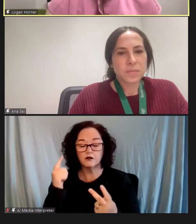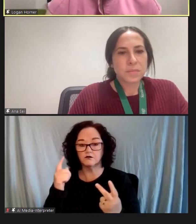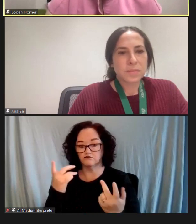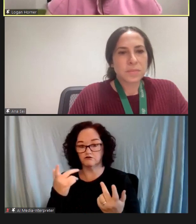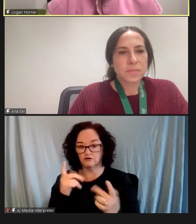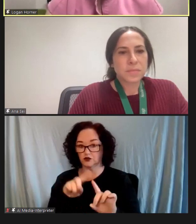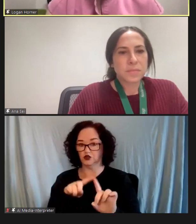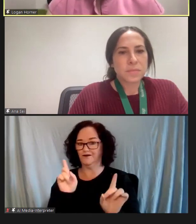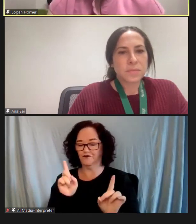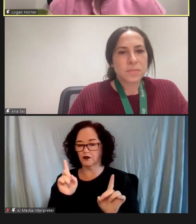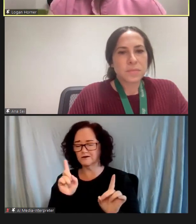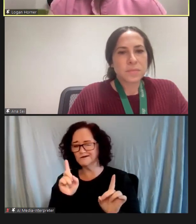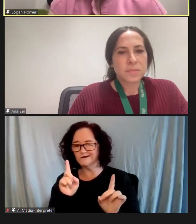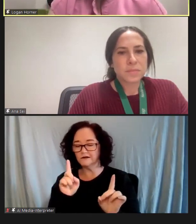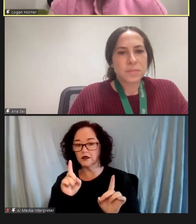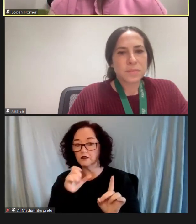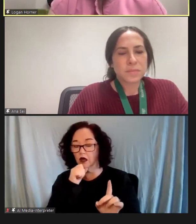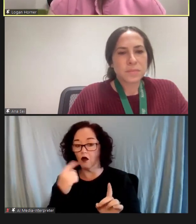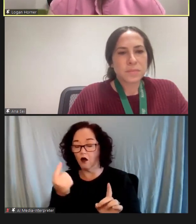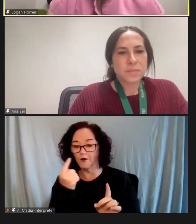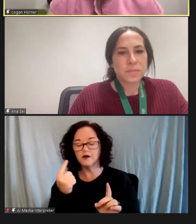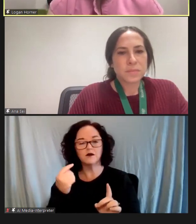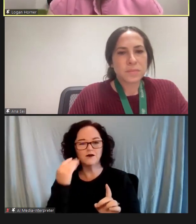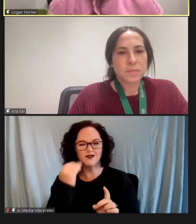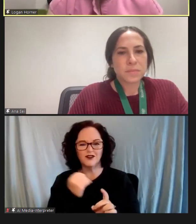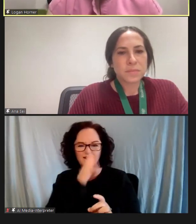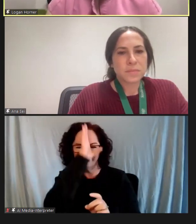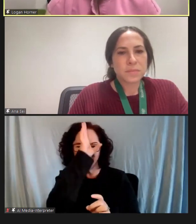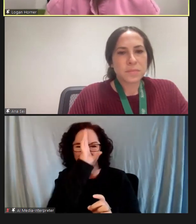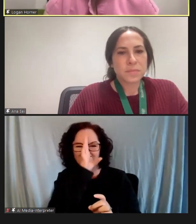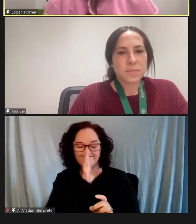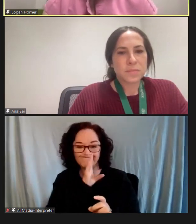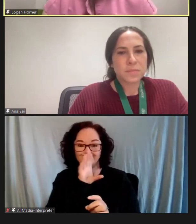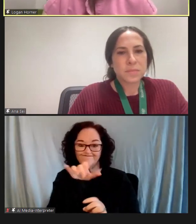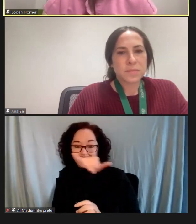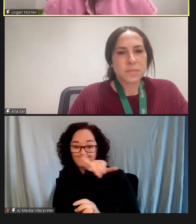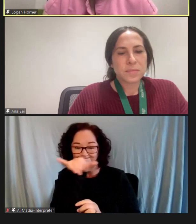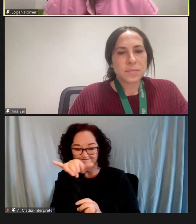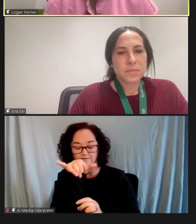those asymmetries of the face can also